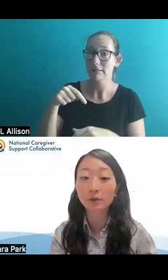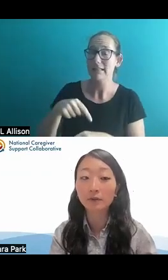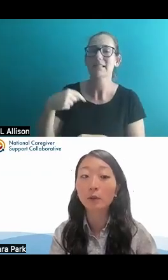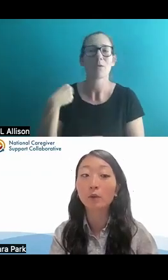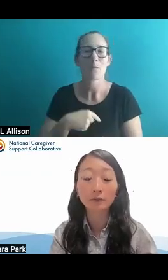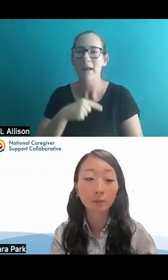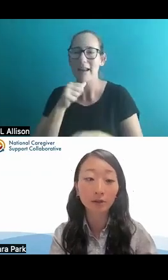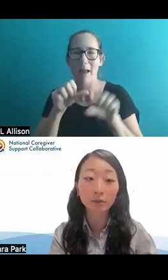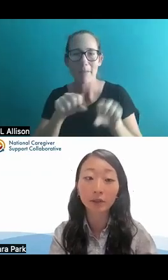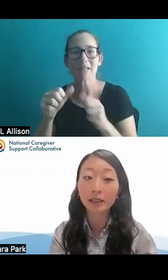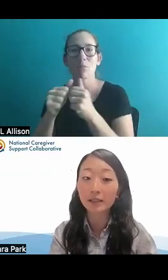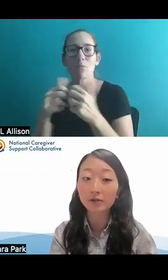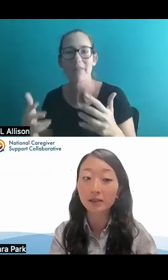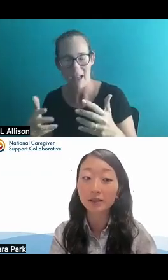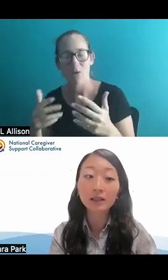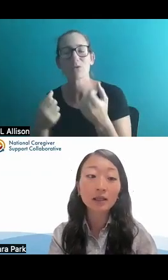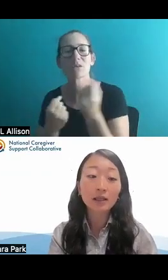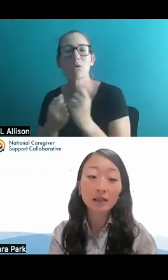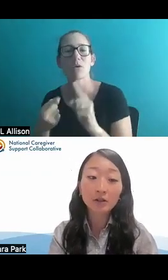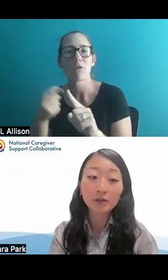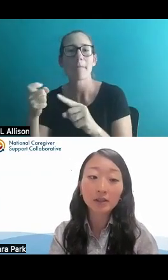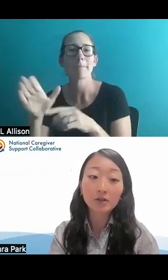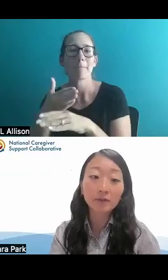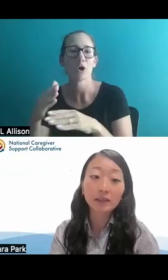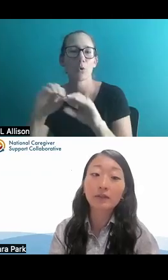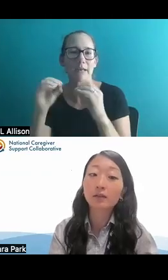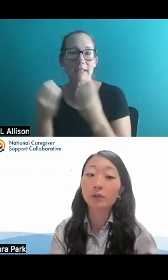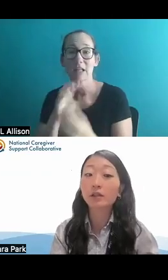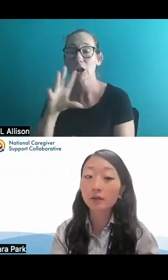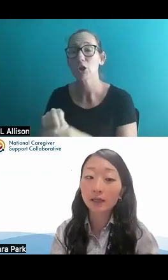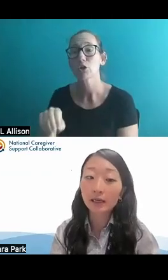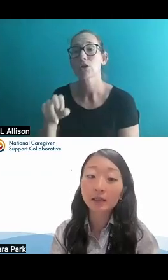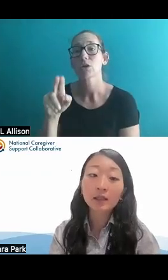from our wonderful partner organizations, that includes, the University of California Irvine,